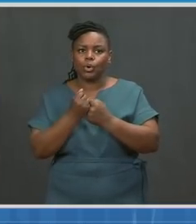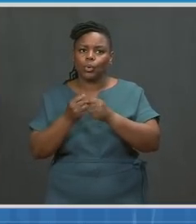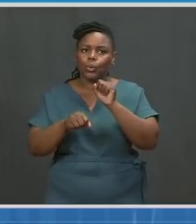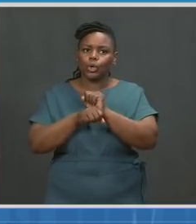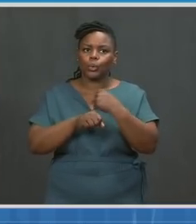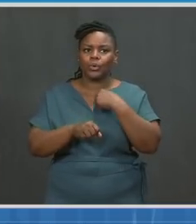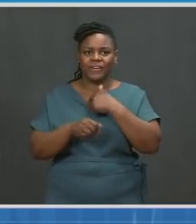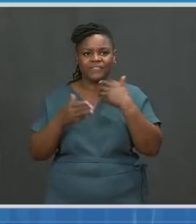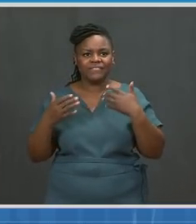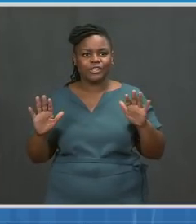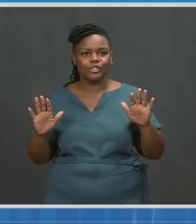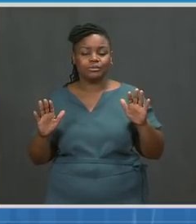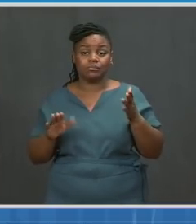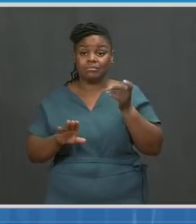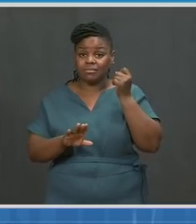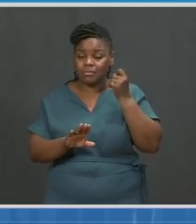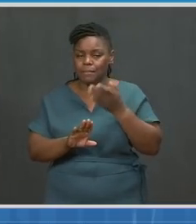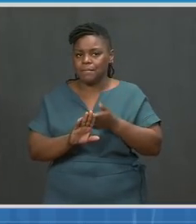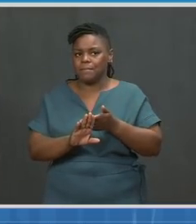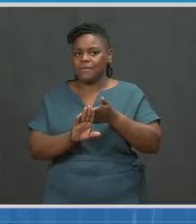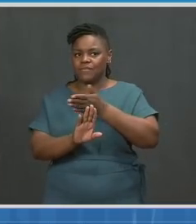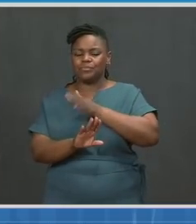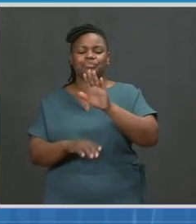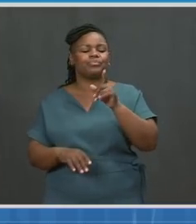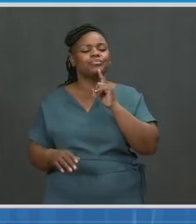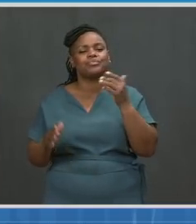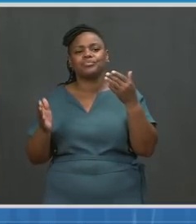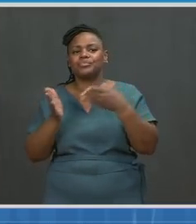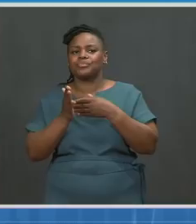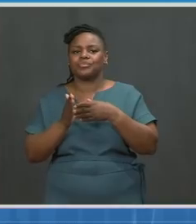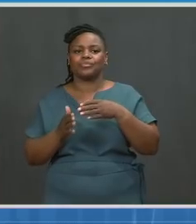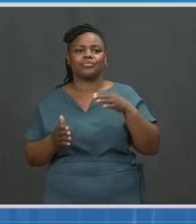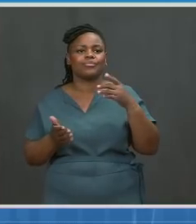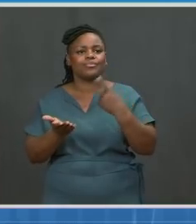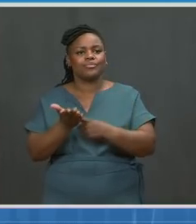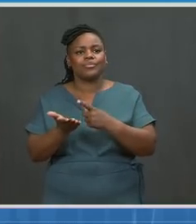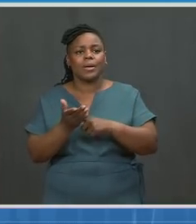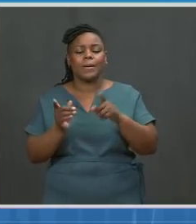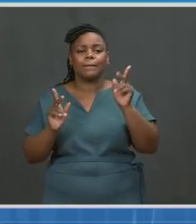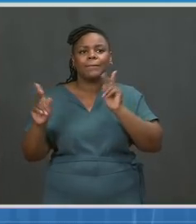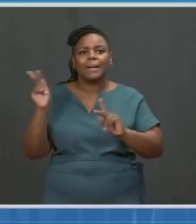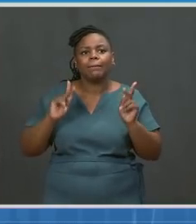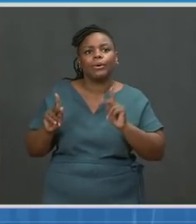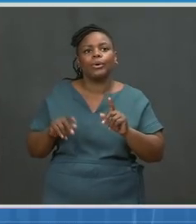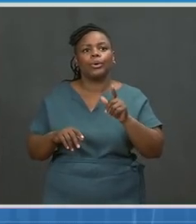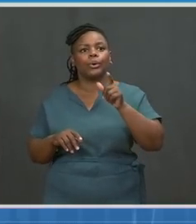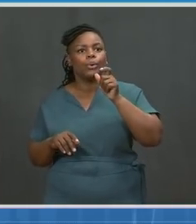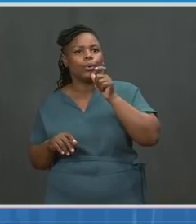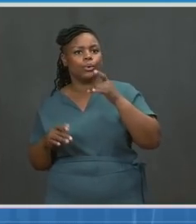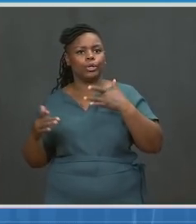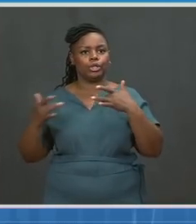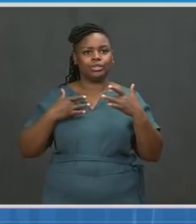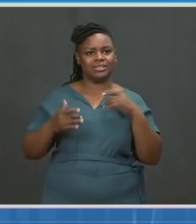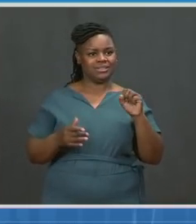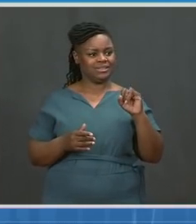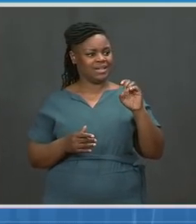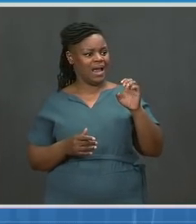Dr. Fauci has briefly talked about that. If people are worried about the side effects, we can convey the data of over 200 million vaccine